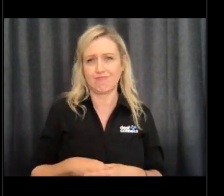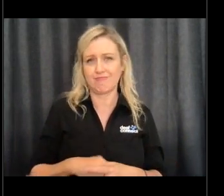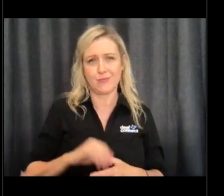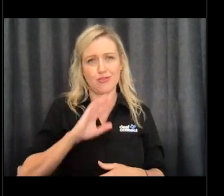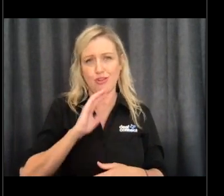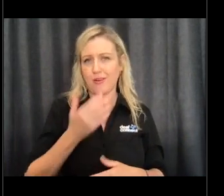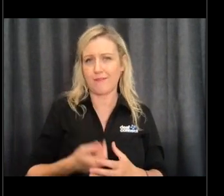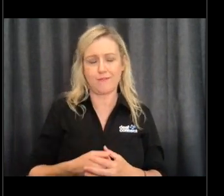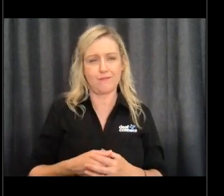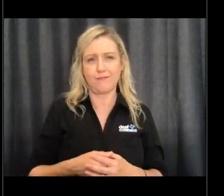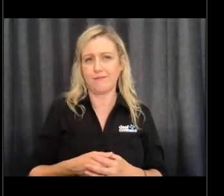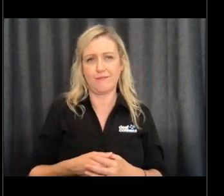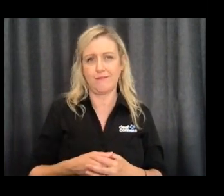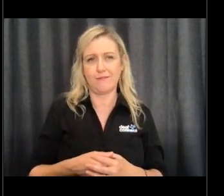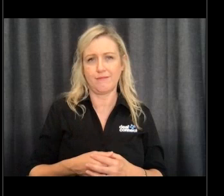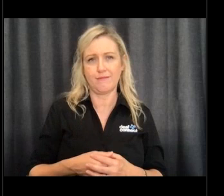That's not okay.